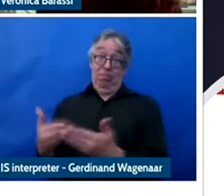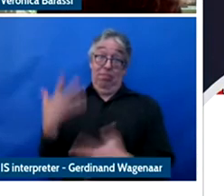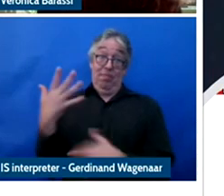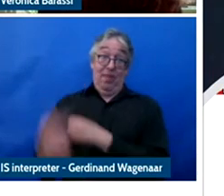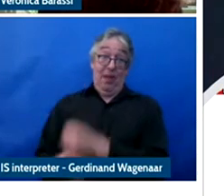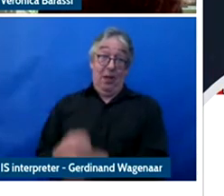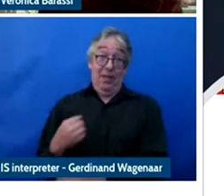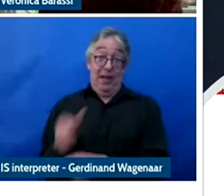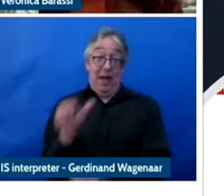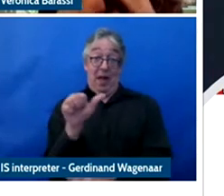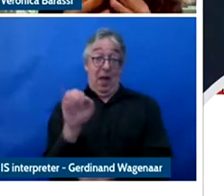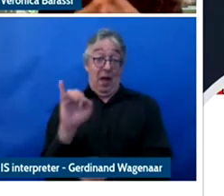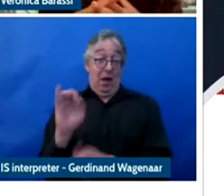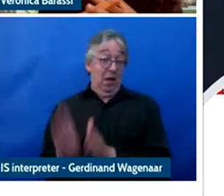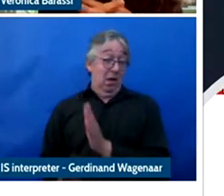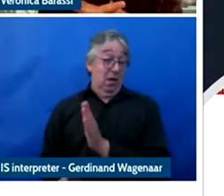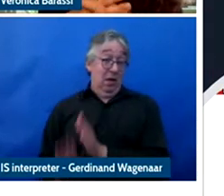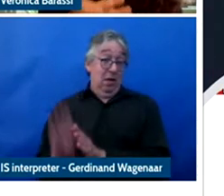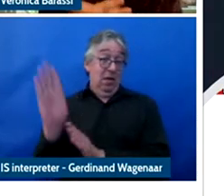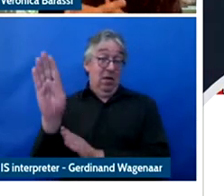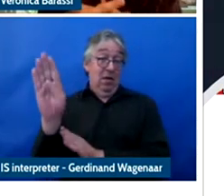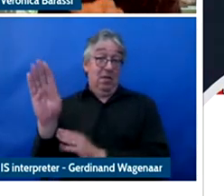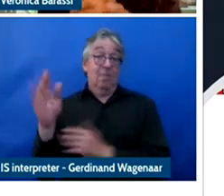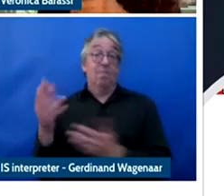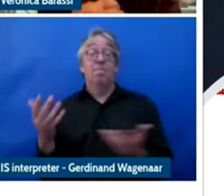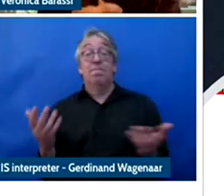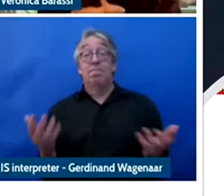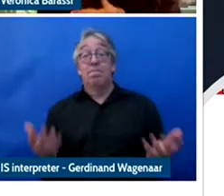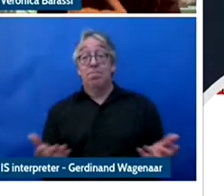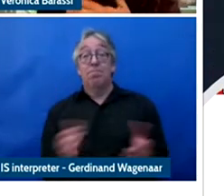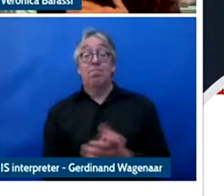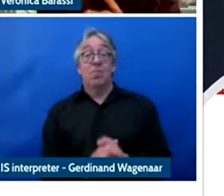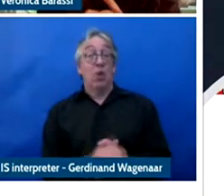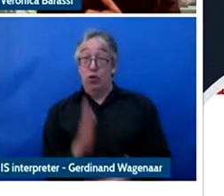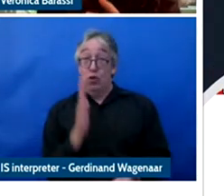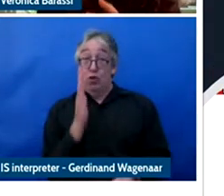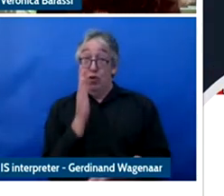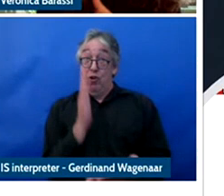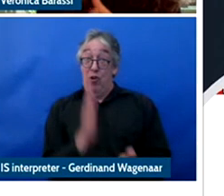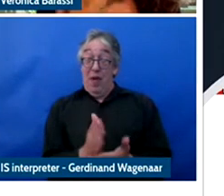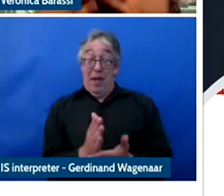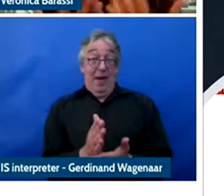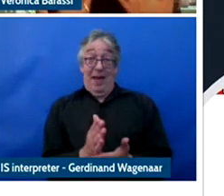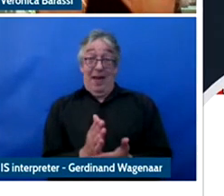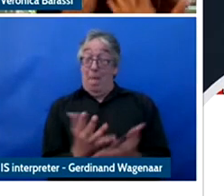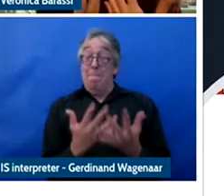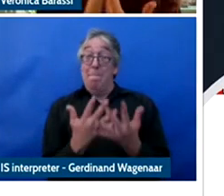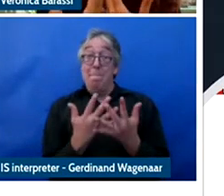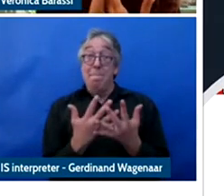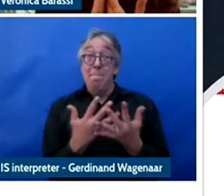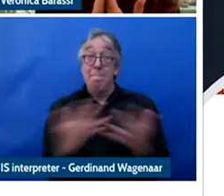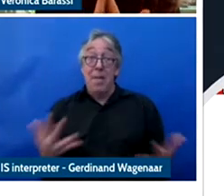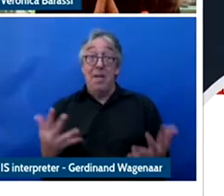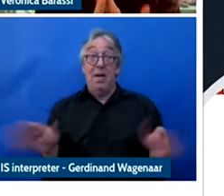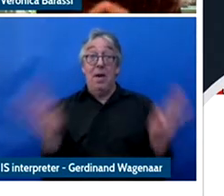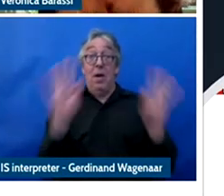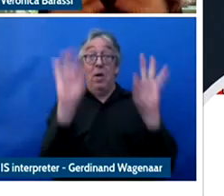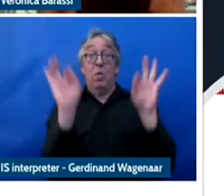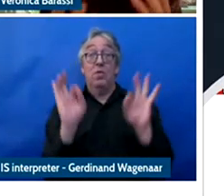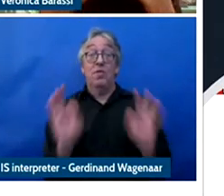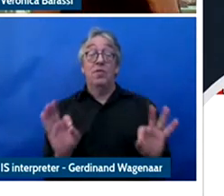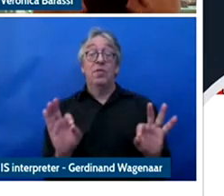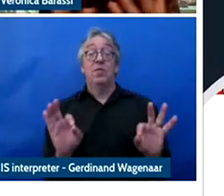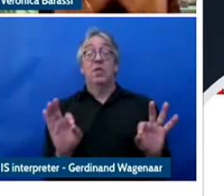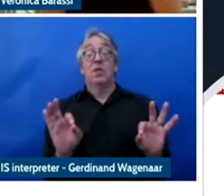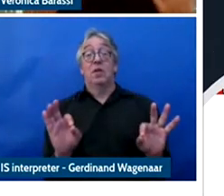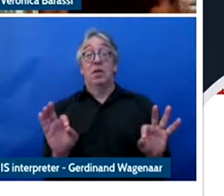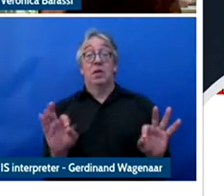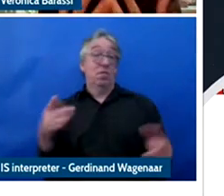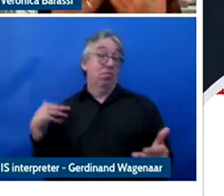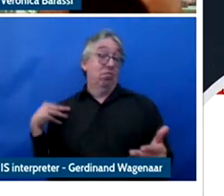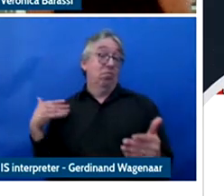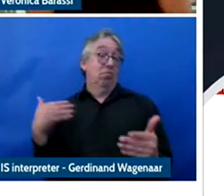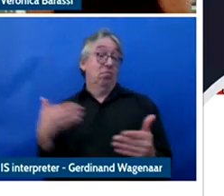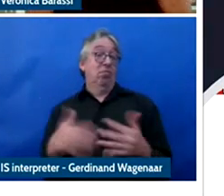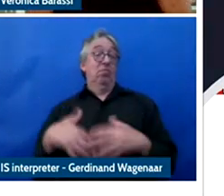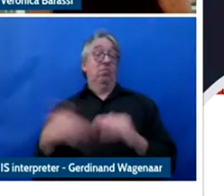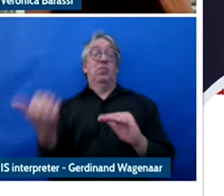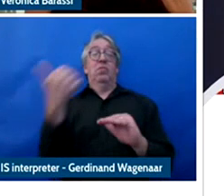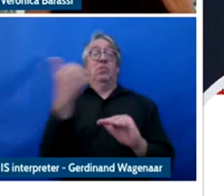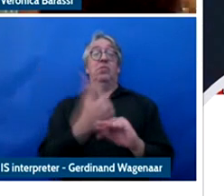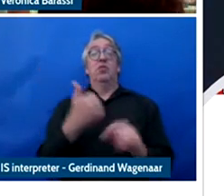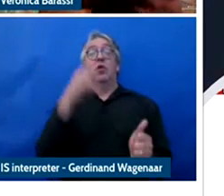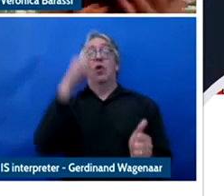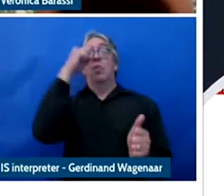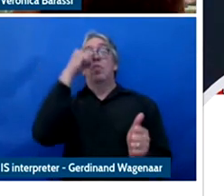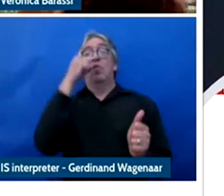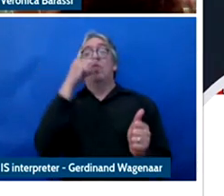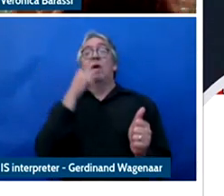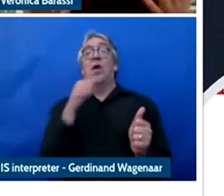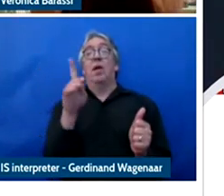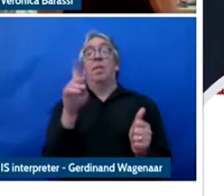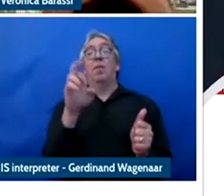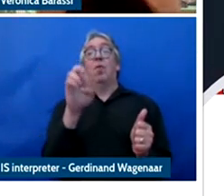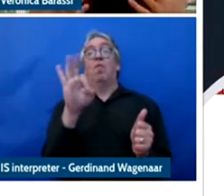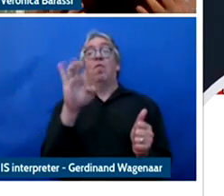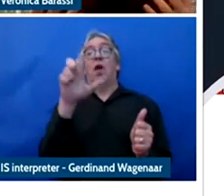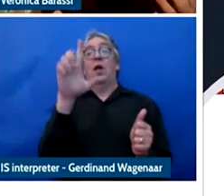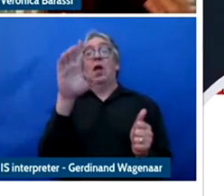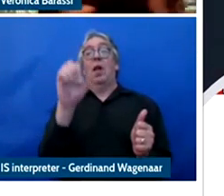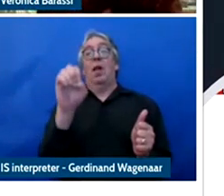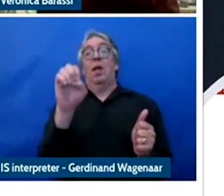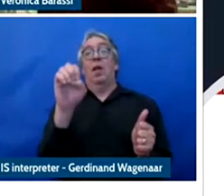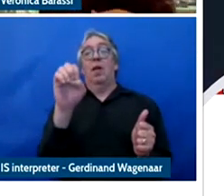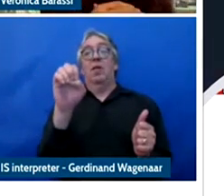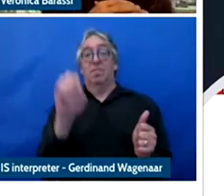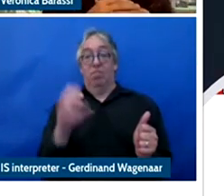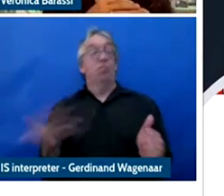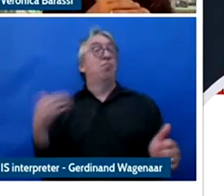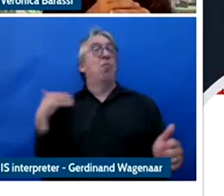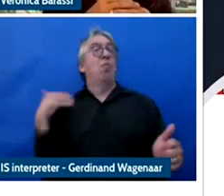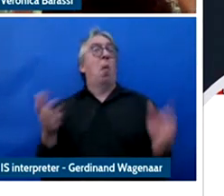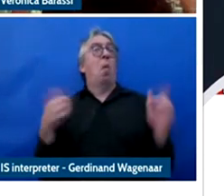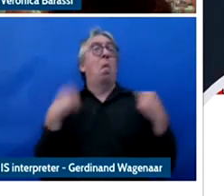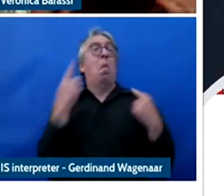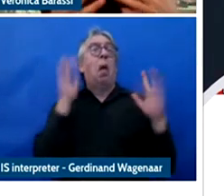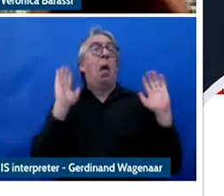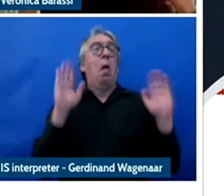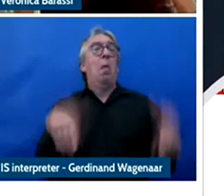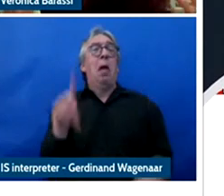this is the very fundamental question of my work is this idea of profiling and